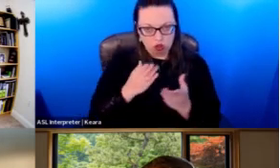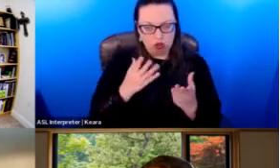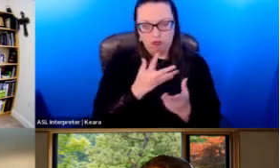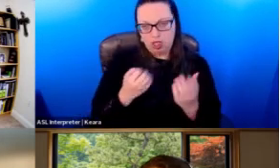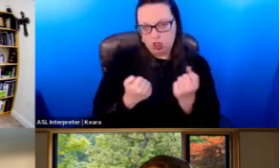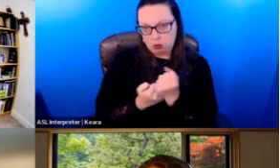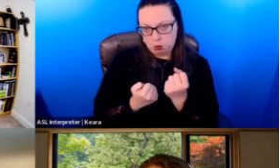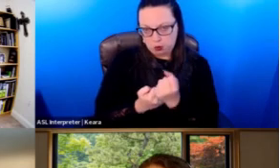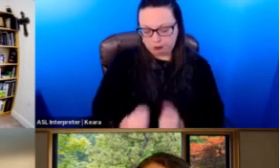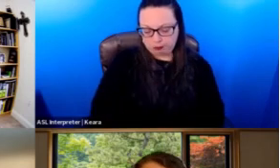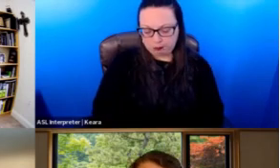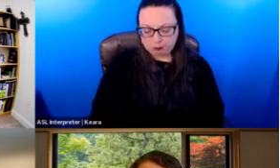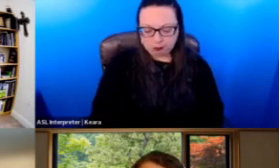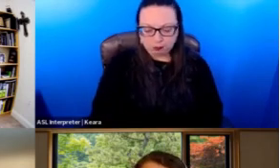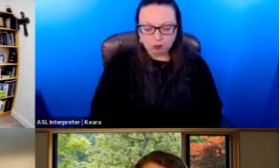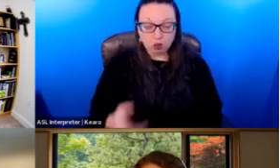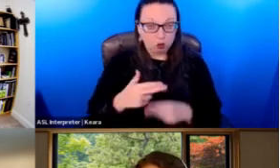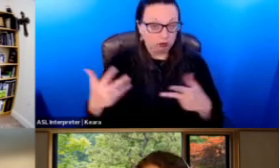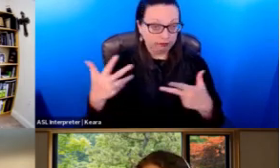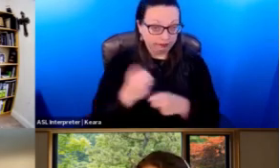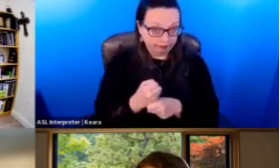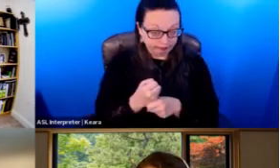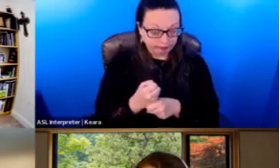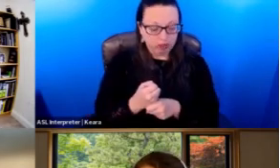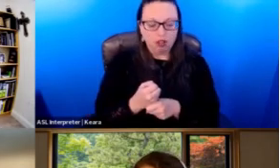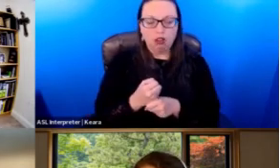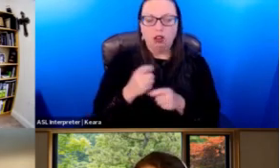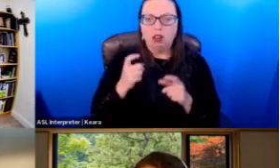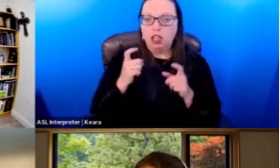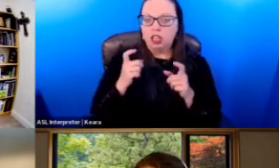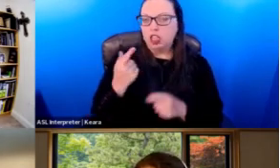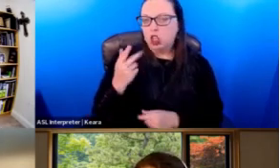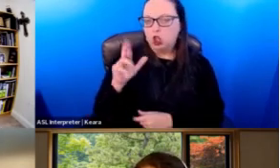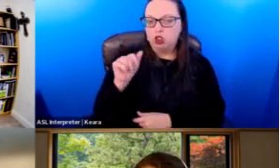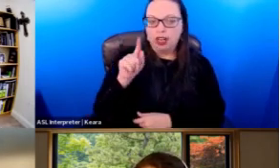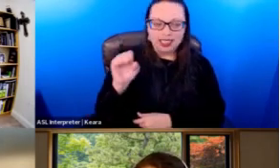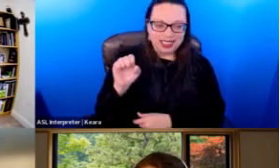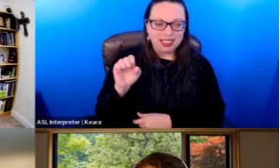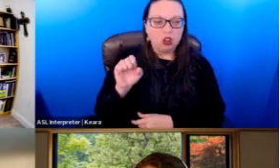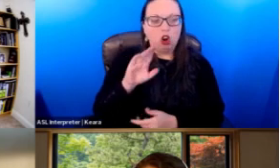And then about a year ago, we recently welcomed a new grantee, which is a project of national